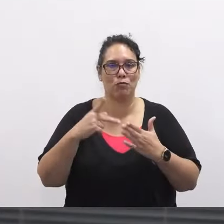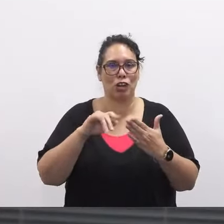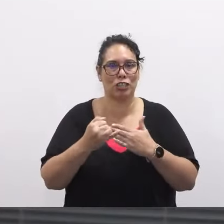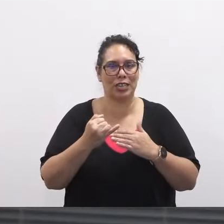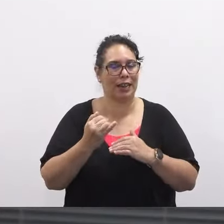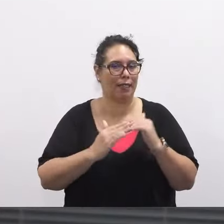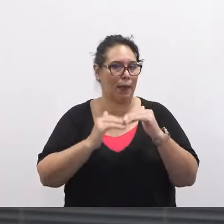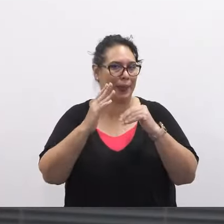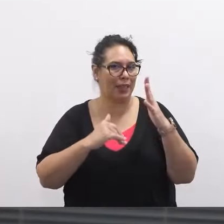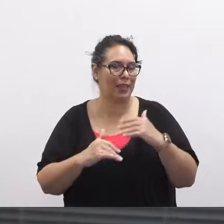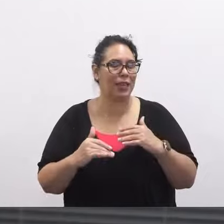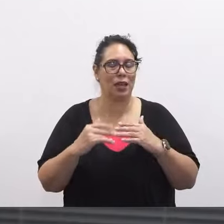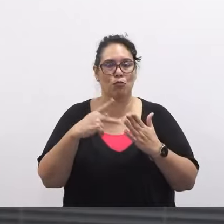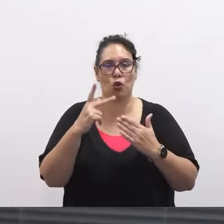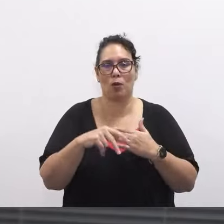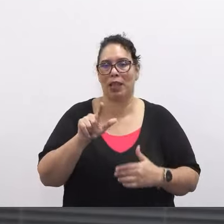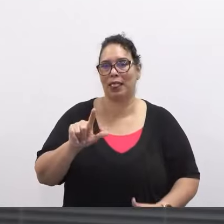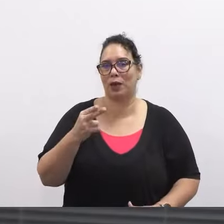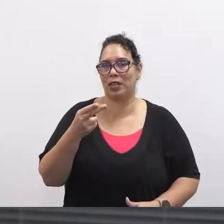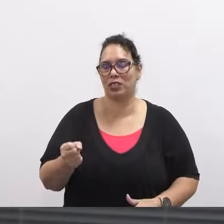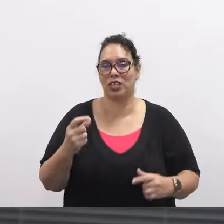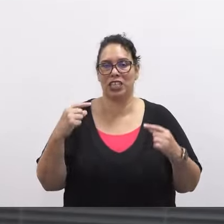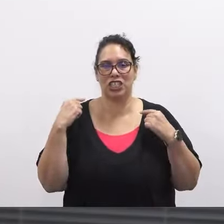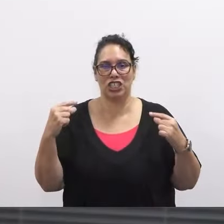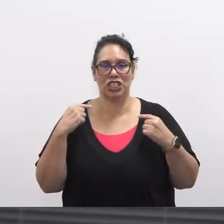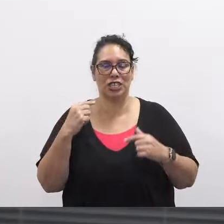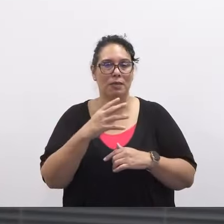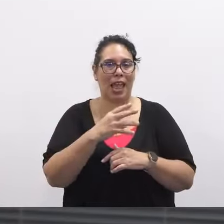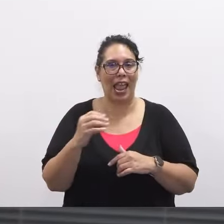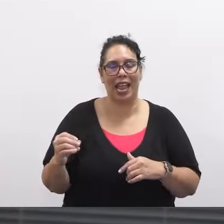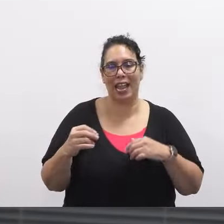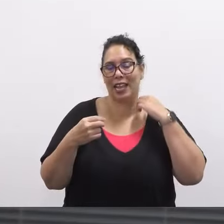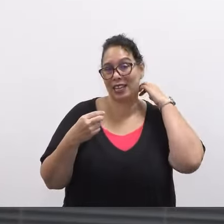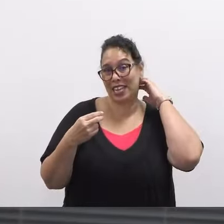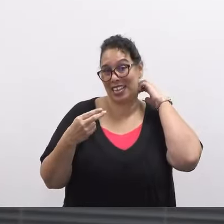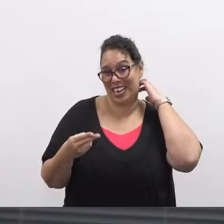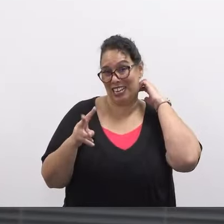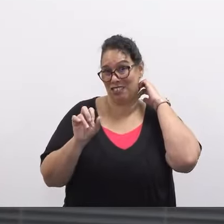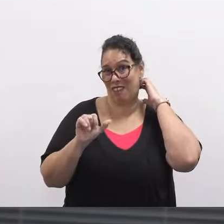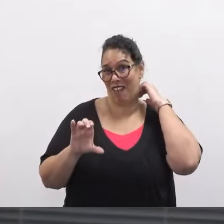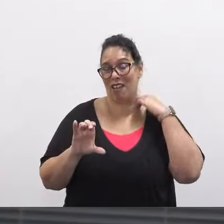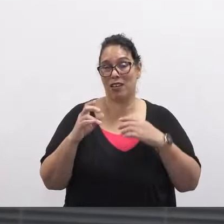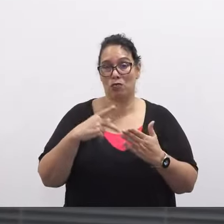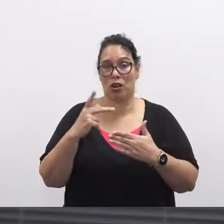And that's over at Lakewood High School with their GYM HVAC project. So again, we did quite a bit of work over at Lakewood High School